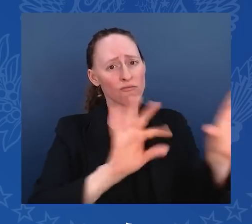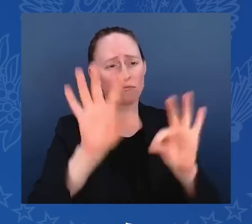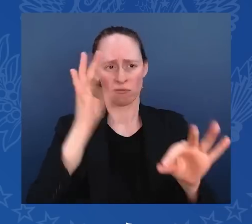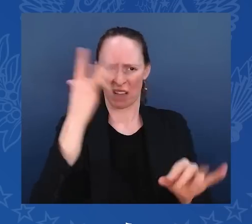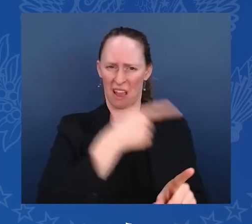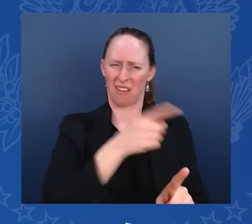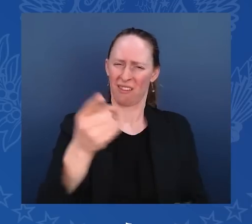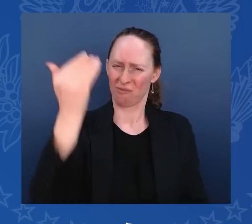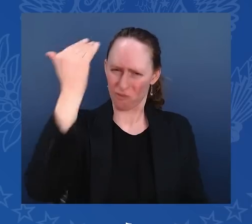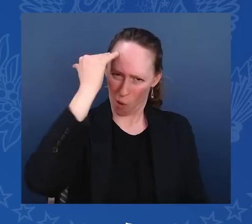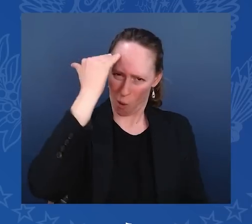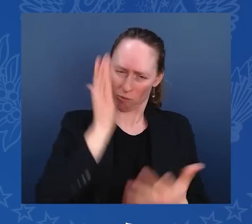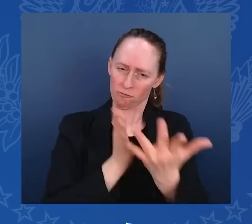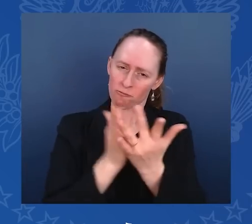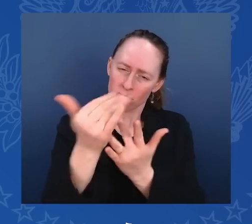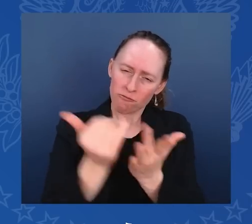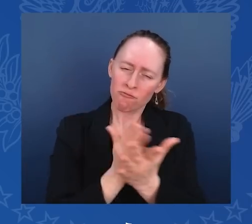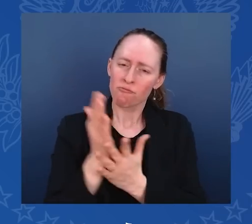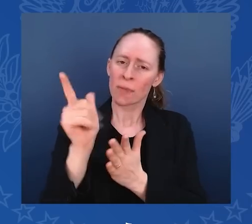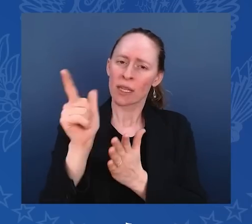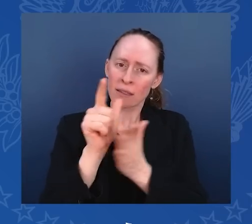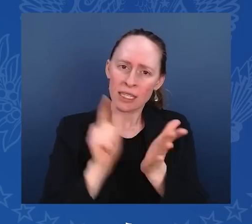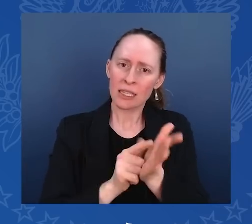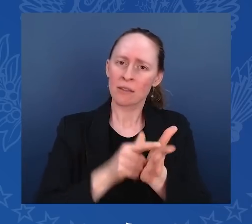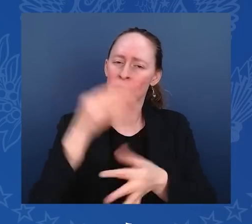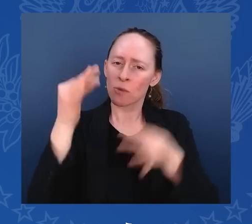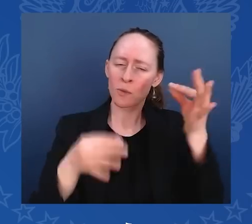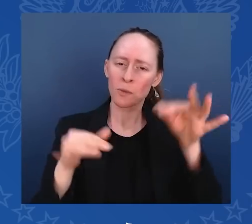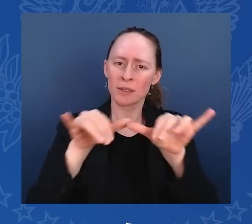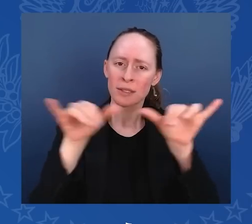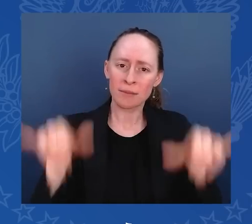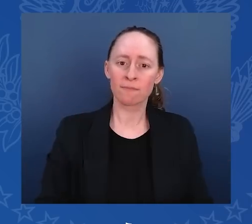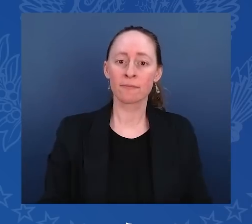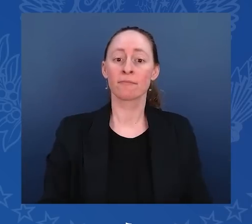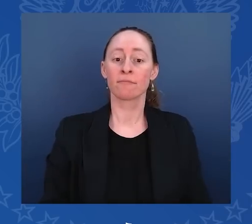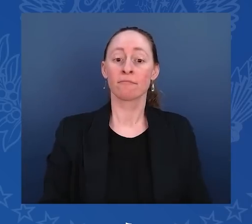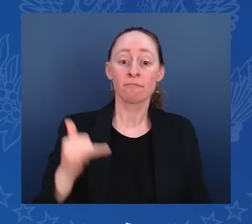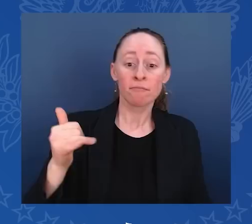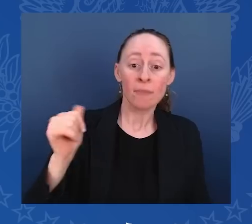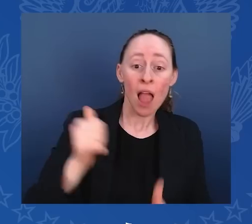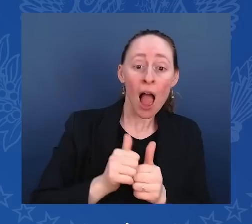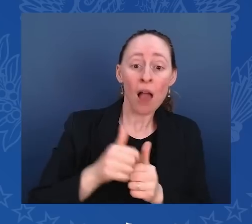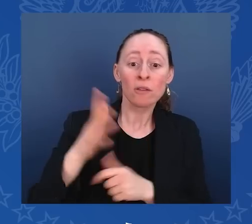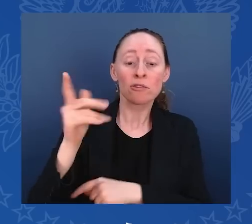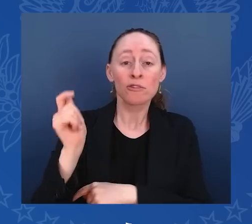as whether Americans can cast their ballot. I mean, literally, where they -- how they can cast their ballot,